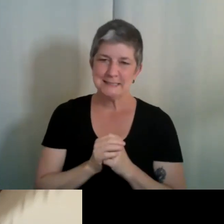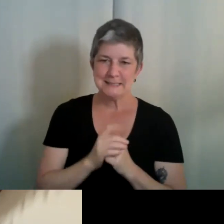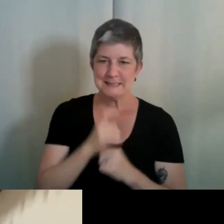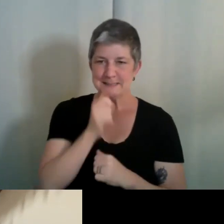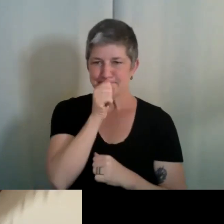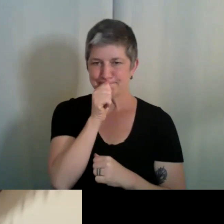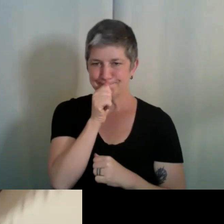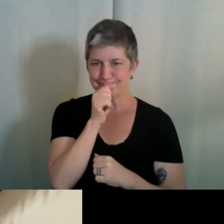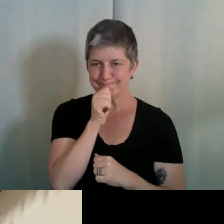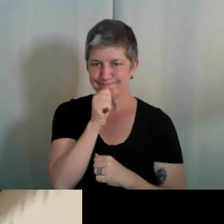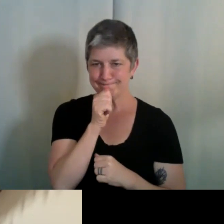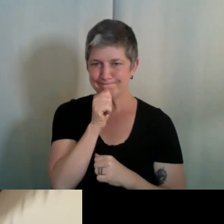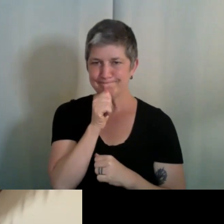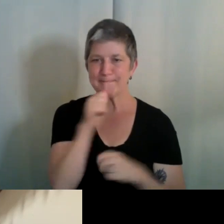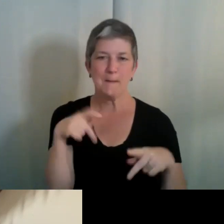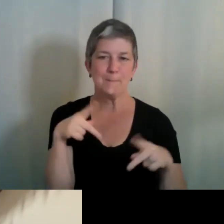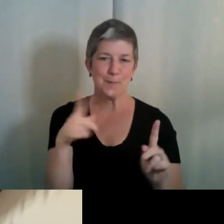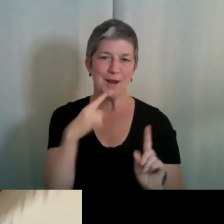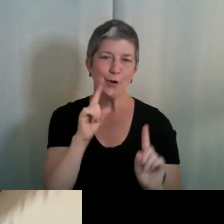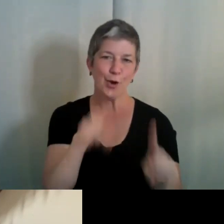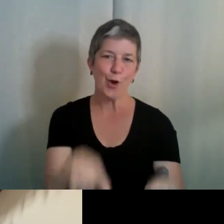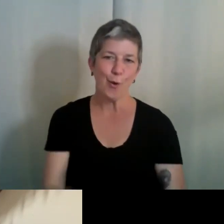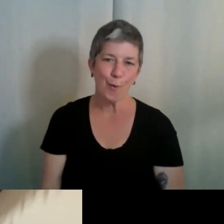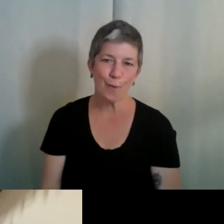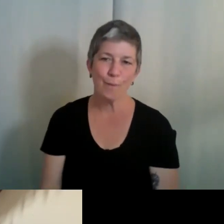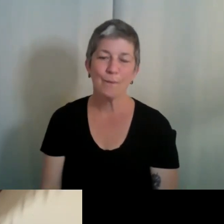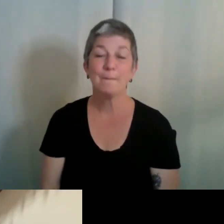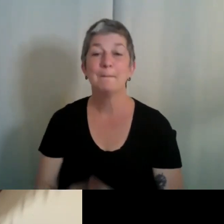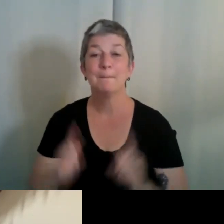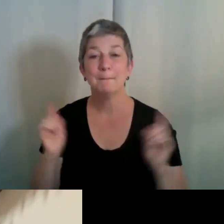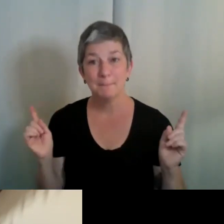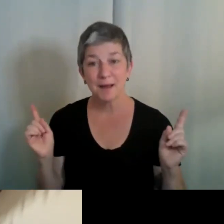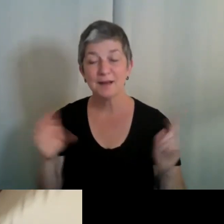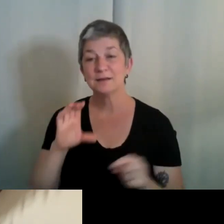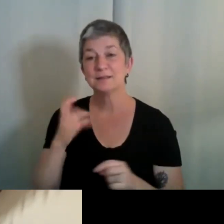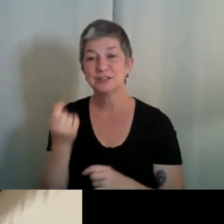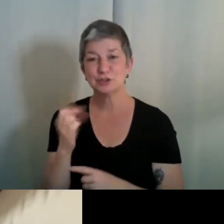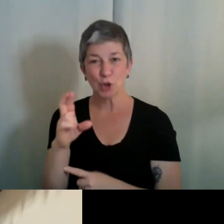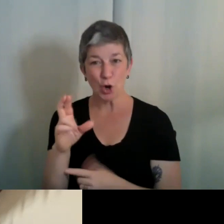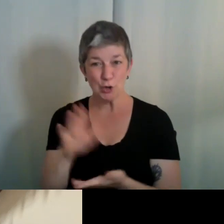her go. But charter schools are run like a business. They have a